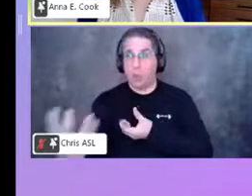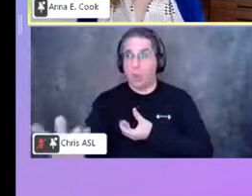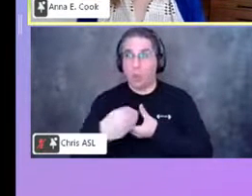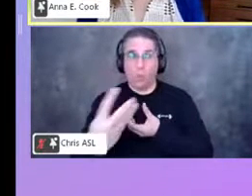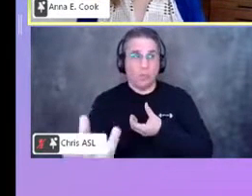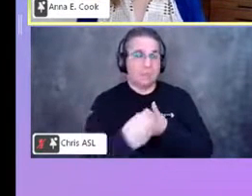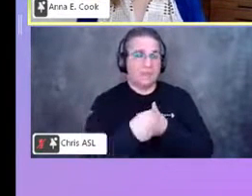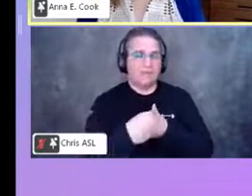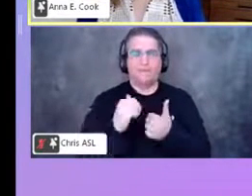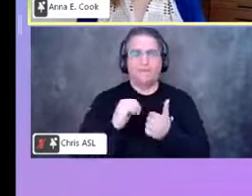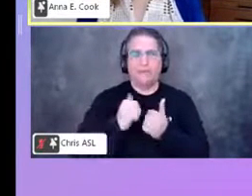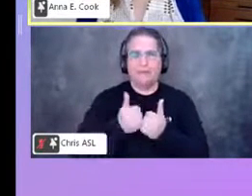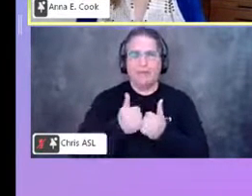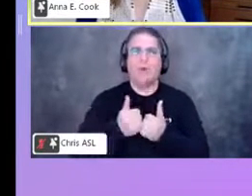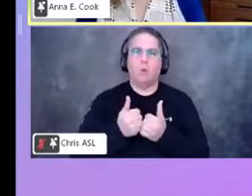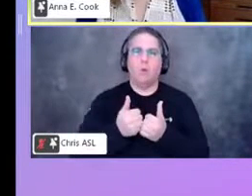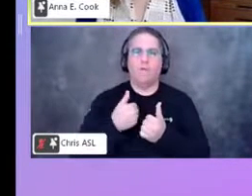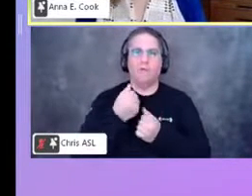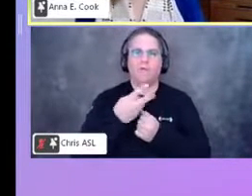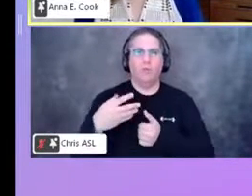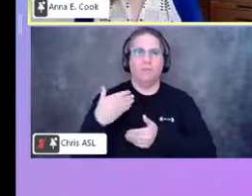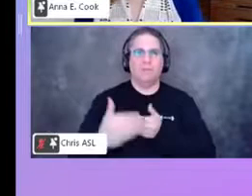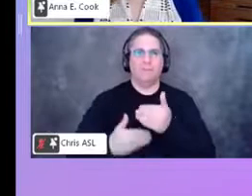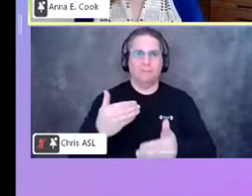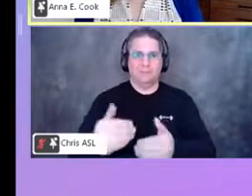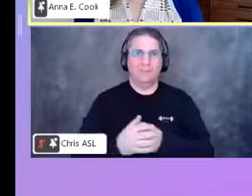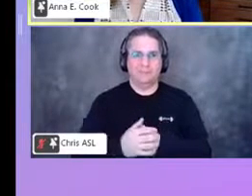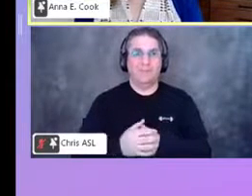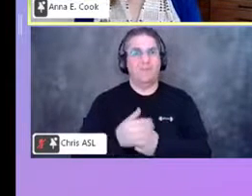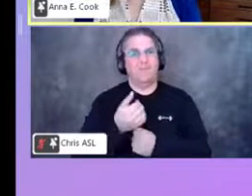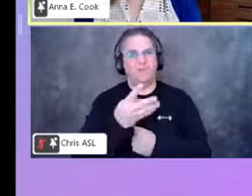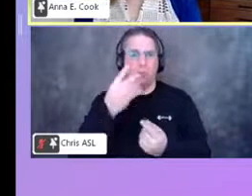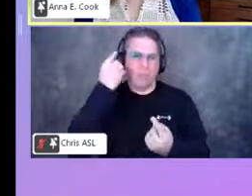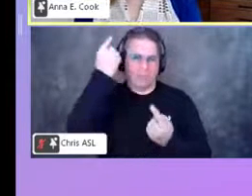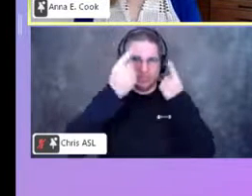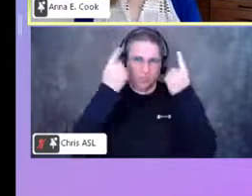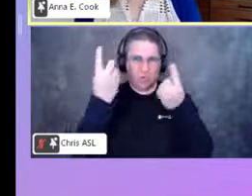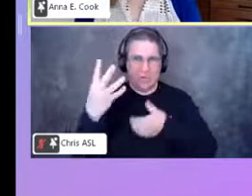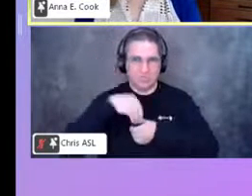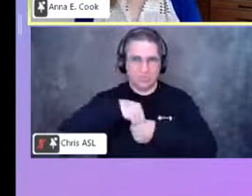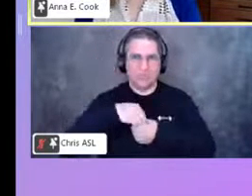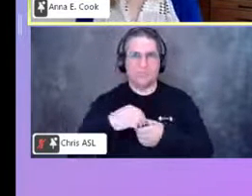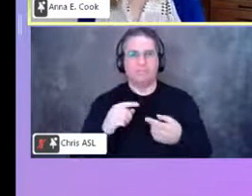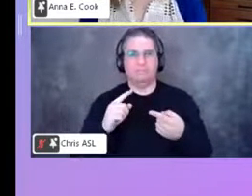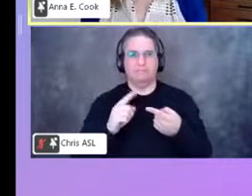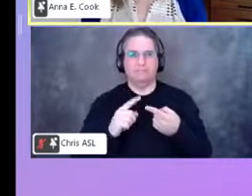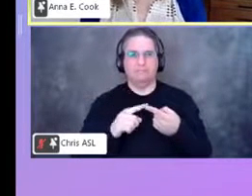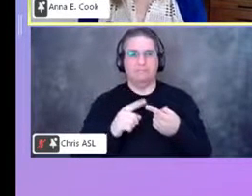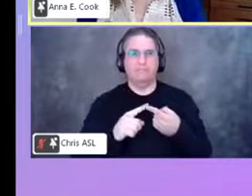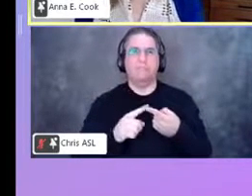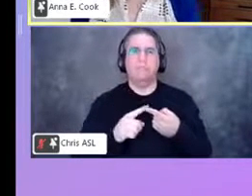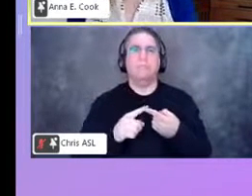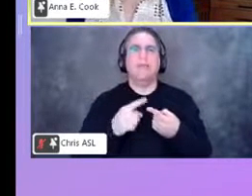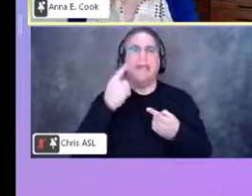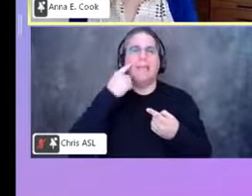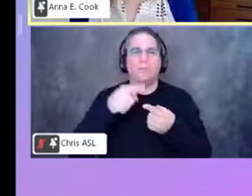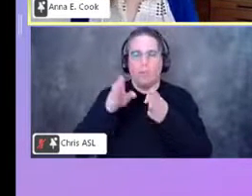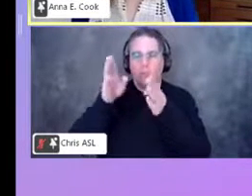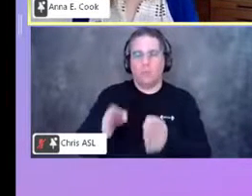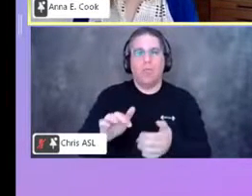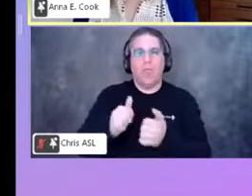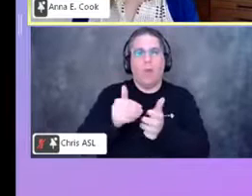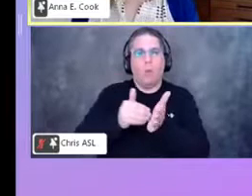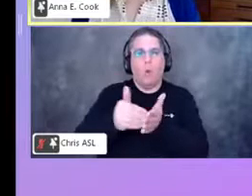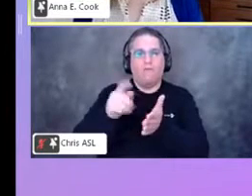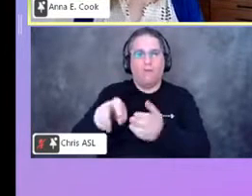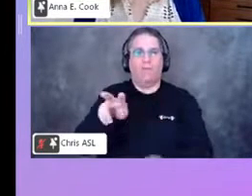is involved we need to consider how many times a person needs to switch tasks to and from Health